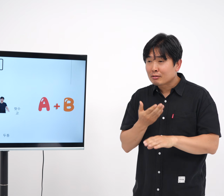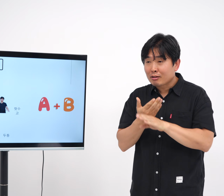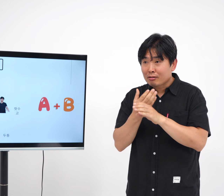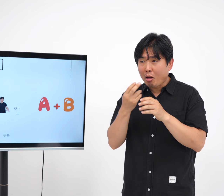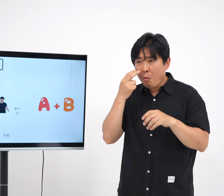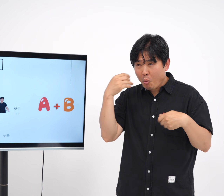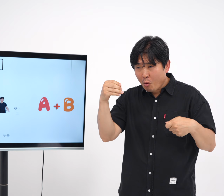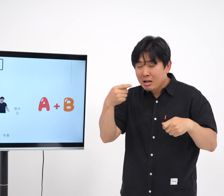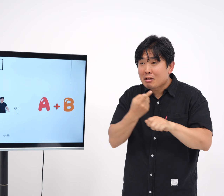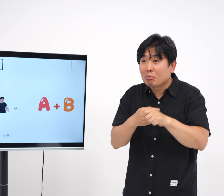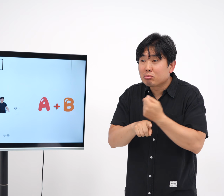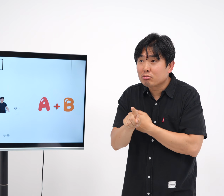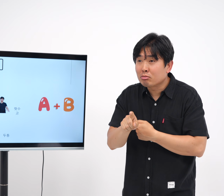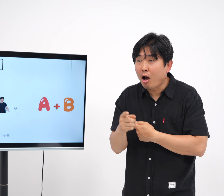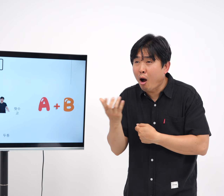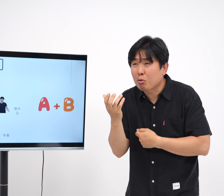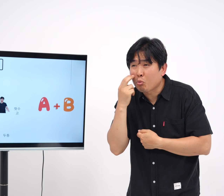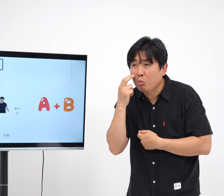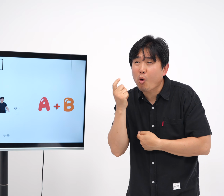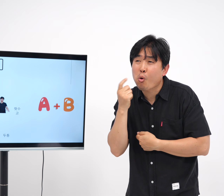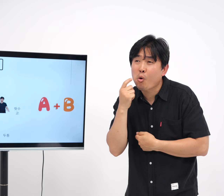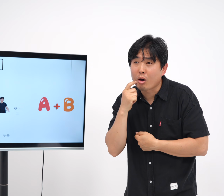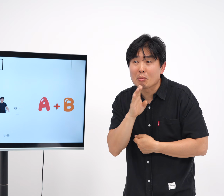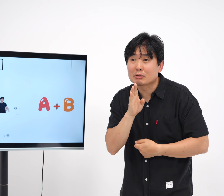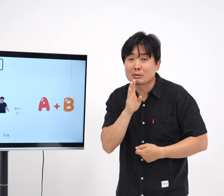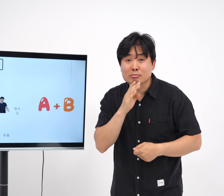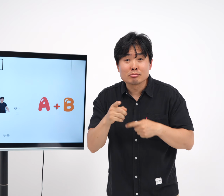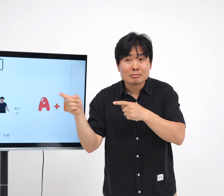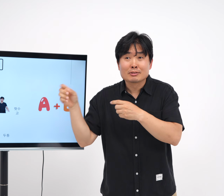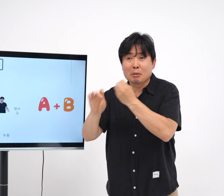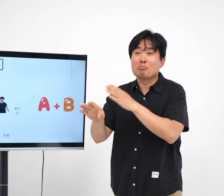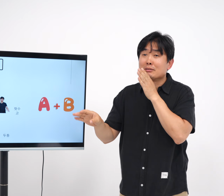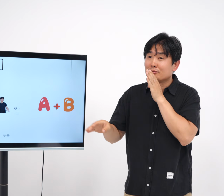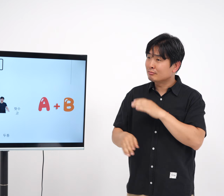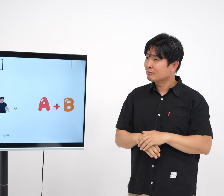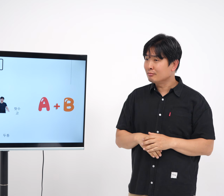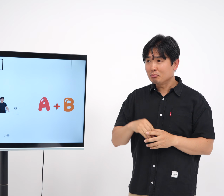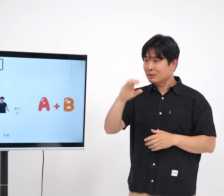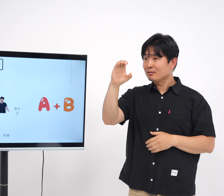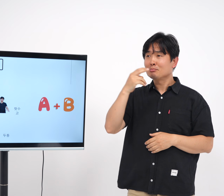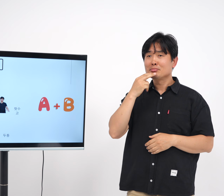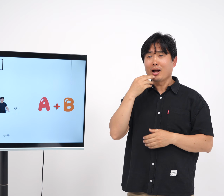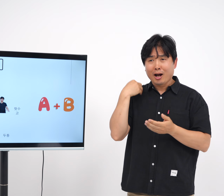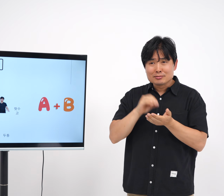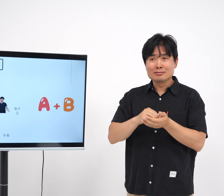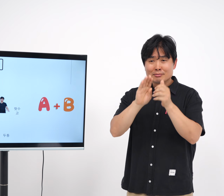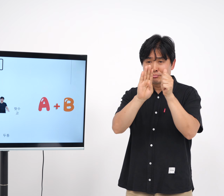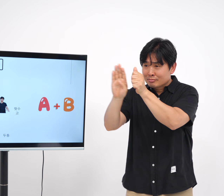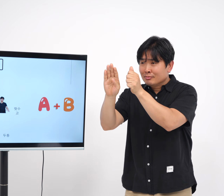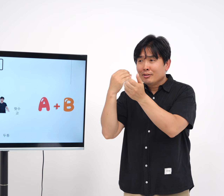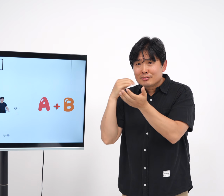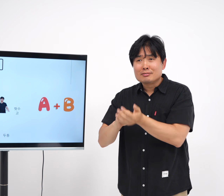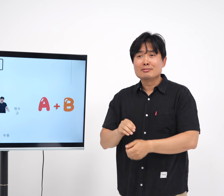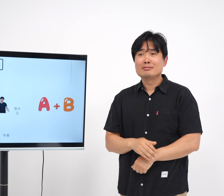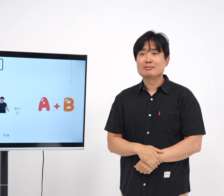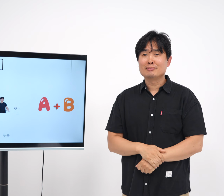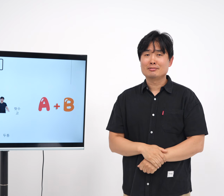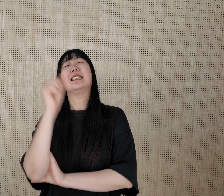So, is there another meaning? No, it only means “I’m pretending to be sick, I’m lying.” There is no C. AB remains the same.